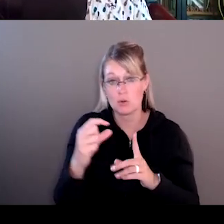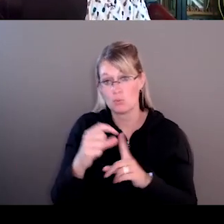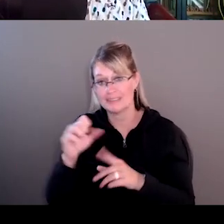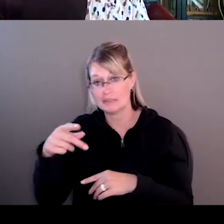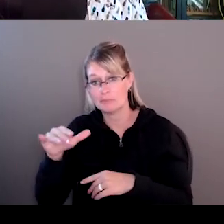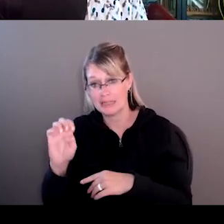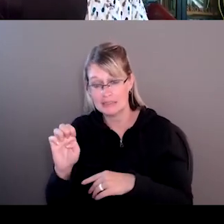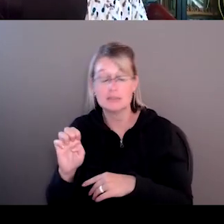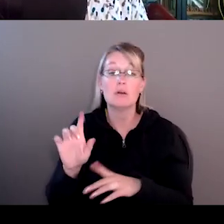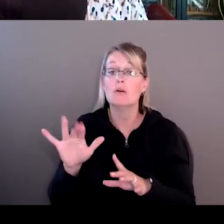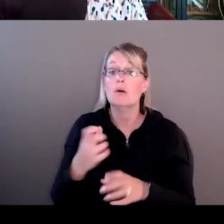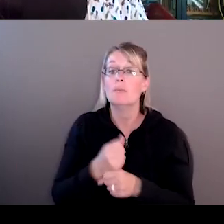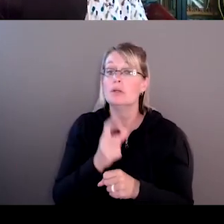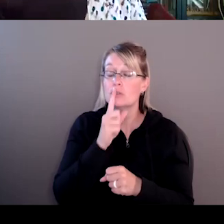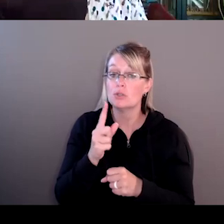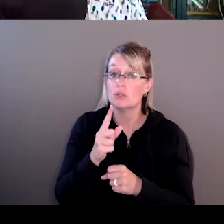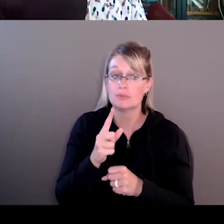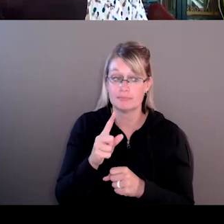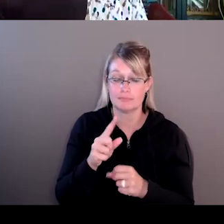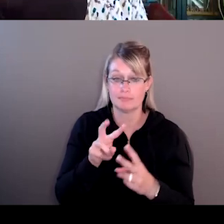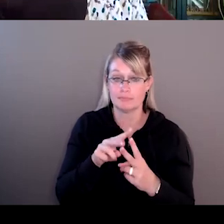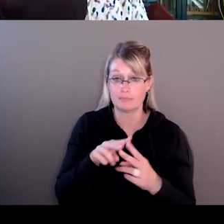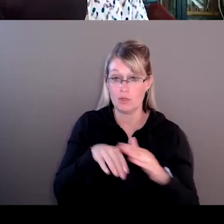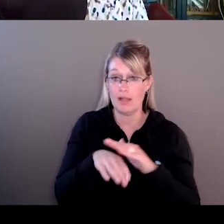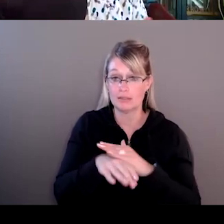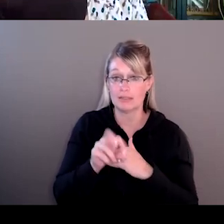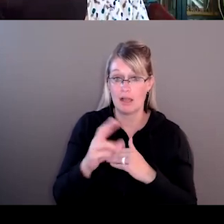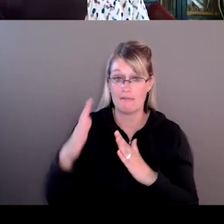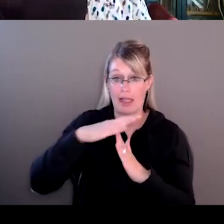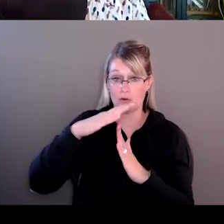In other words, may be considered whether either access of headers need to be sticky and might